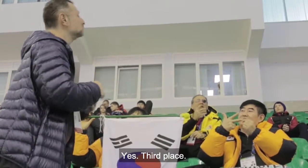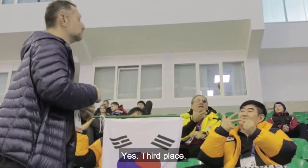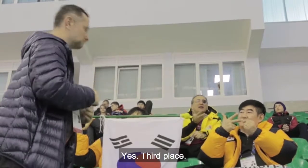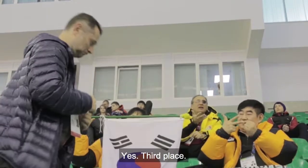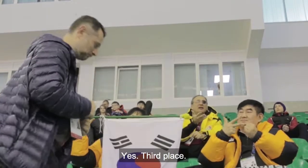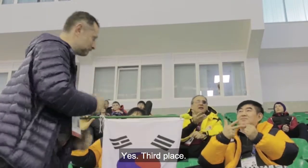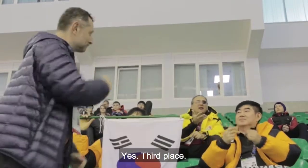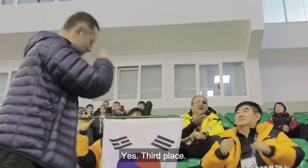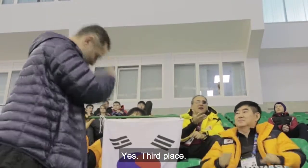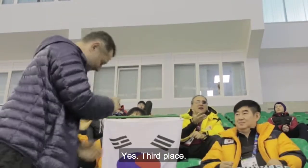Yes. Third place.